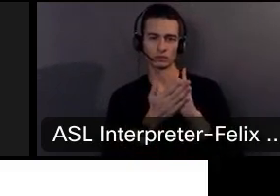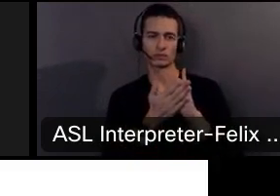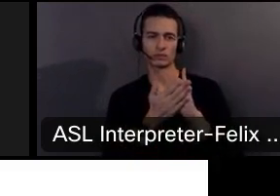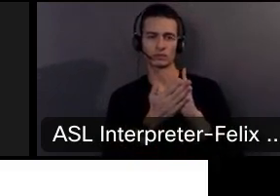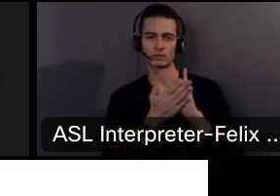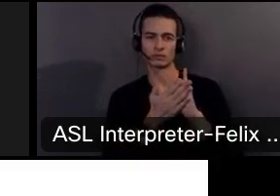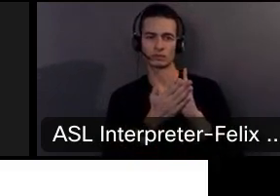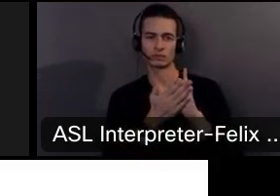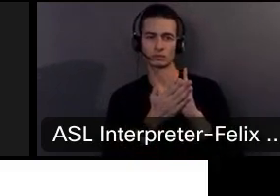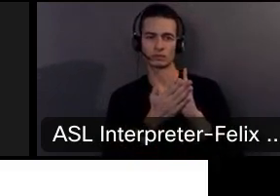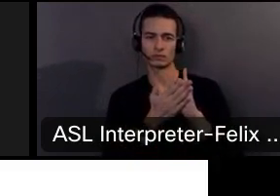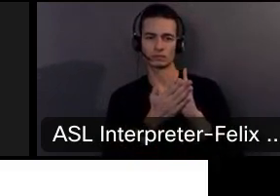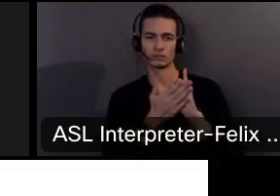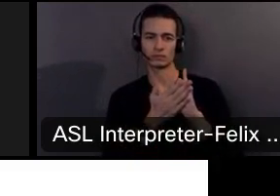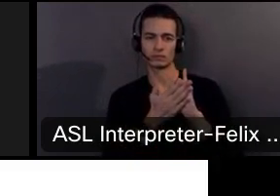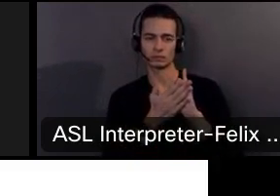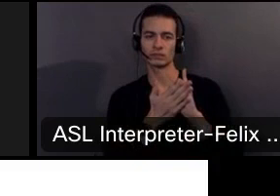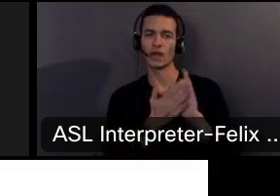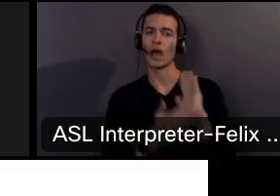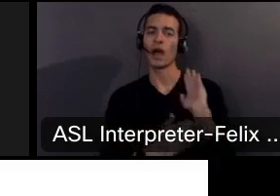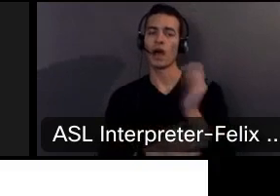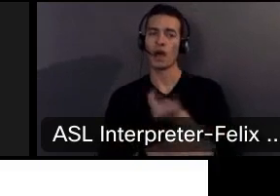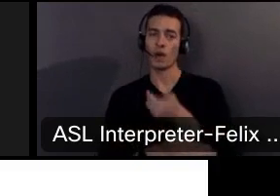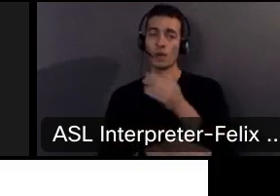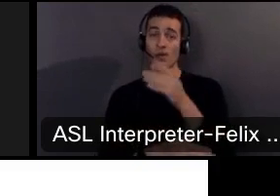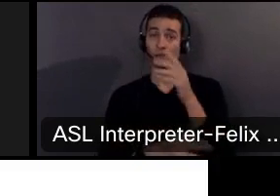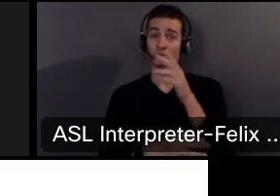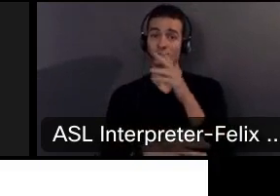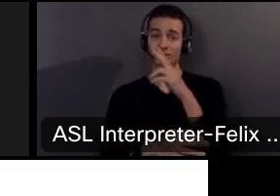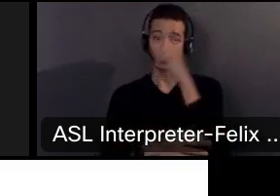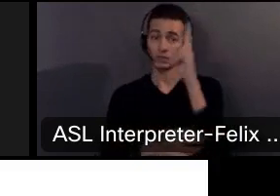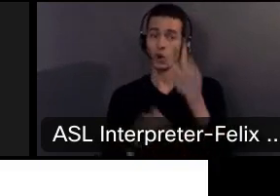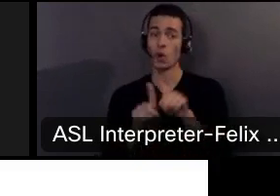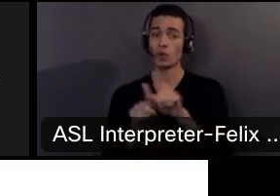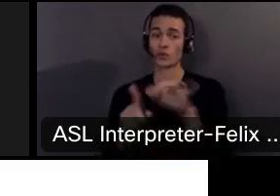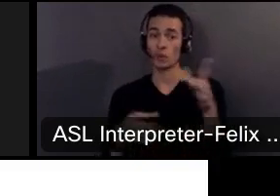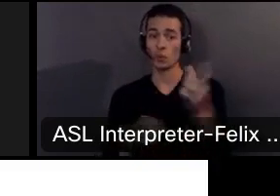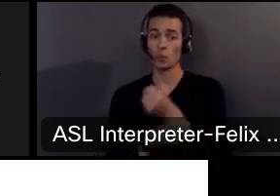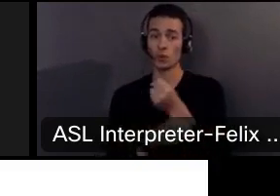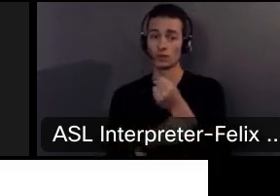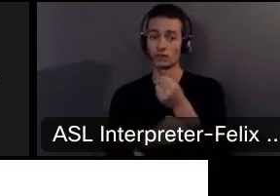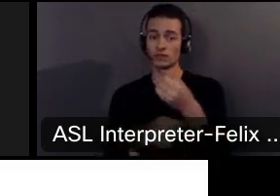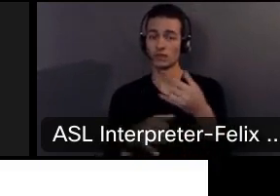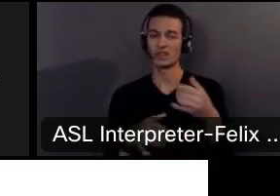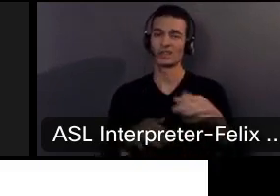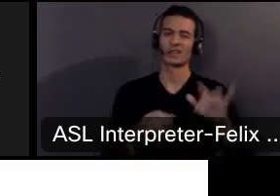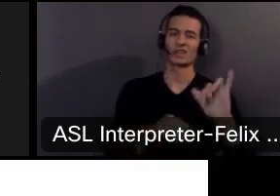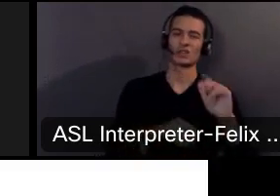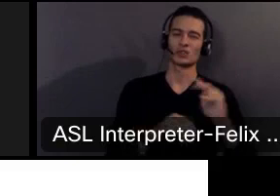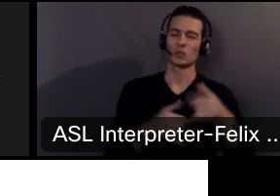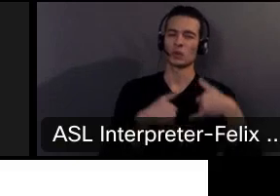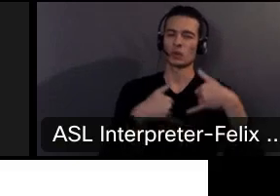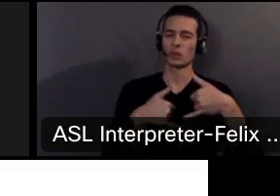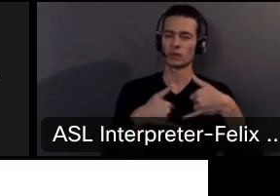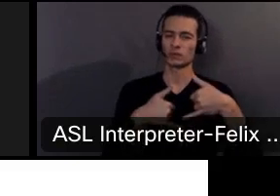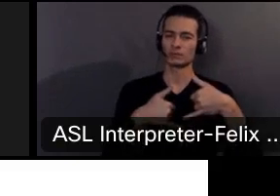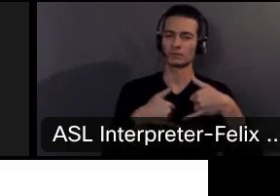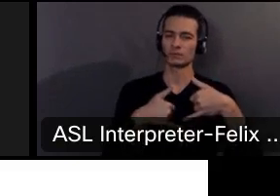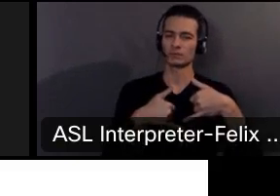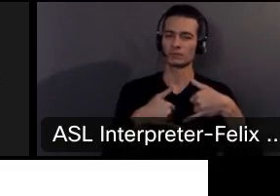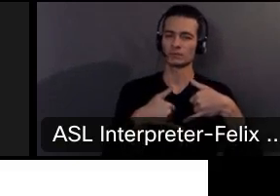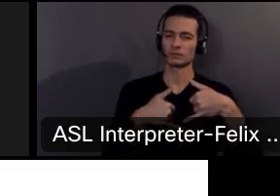tinio joint commission accreditation and achieve overwhelmed ventilation, wherein fleet in the country wearing over 70%.